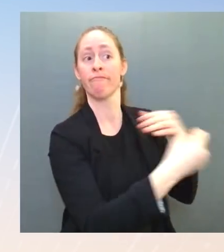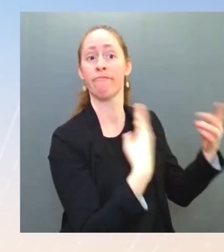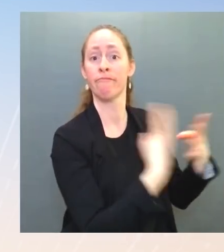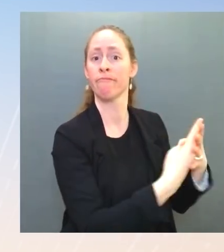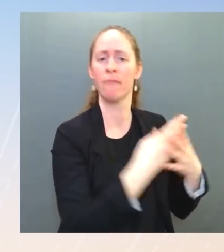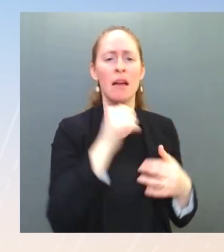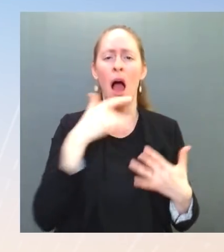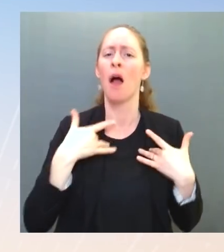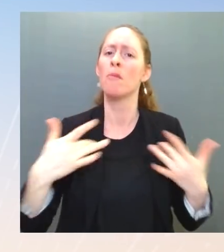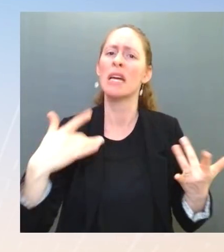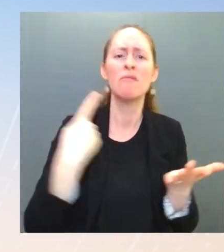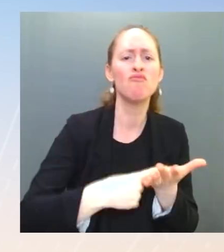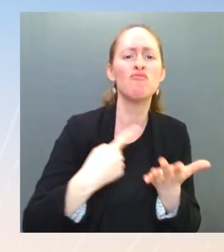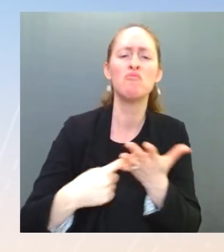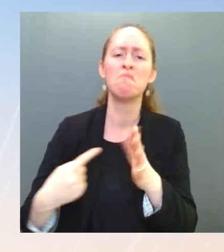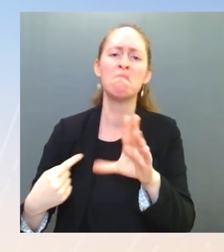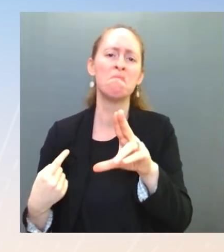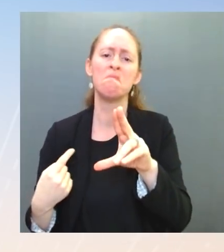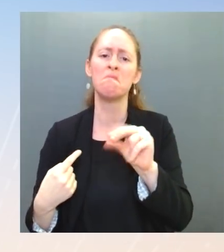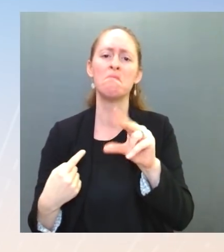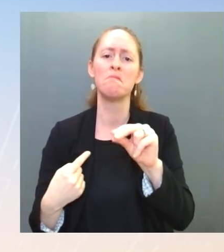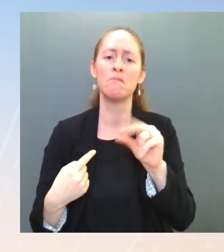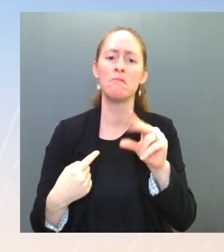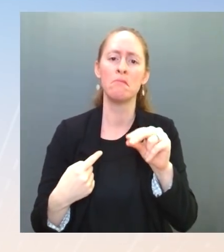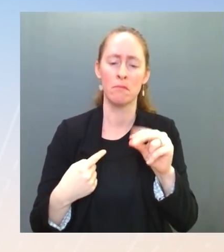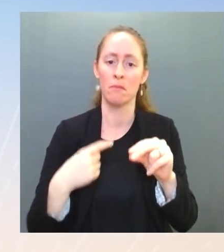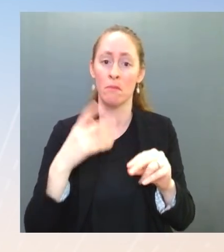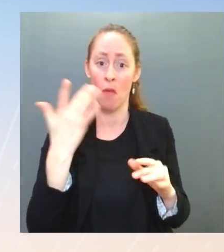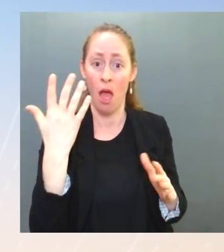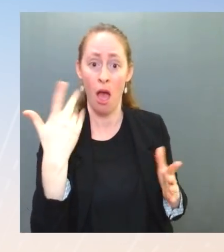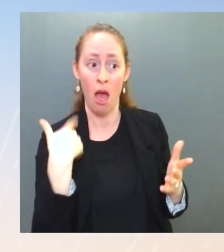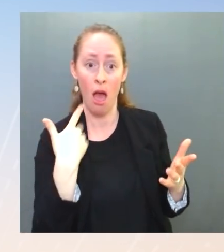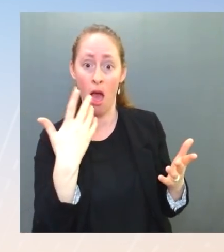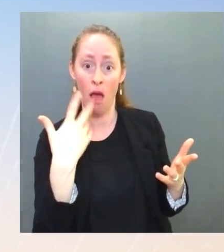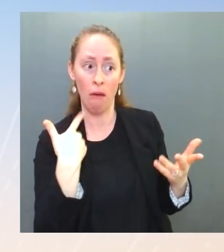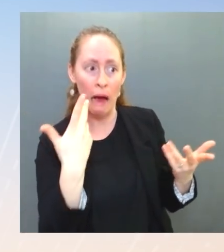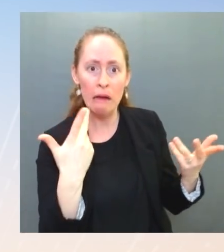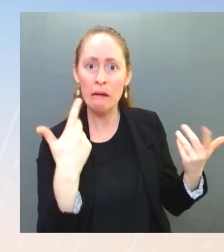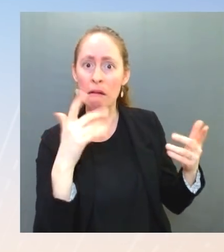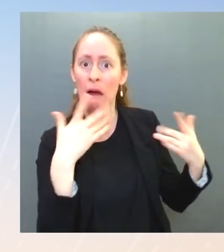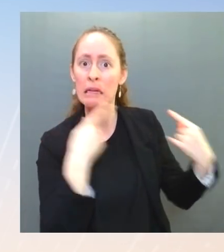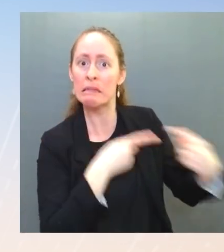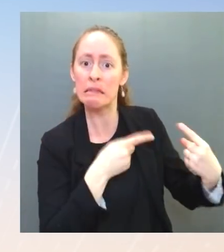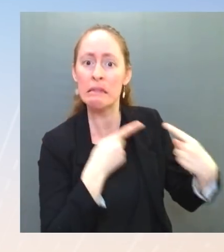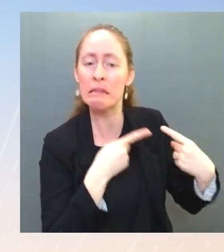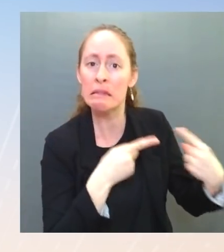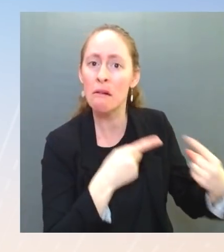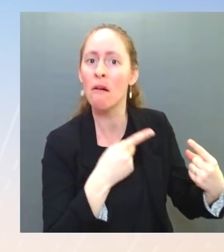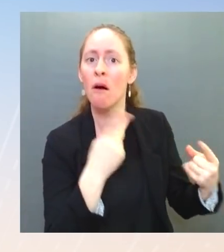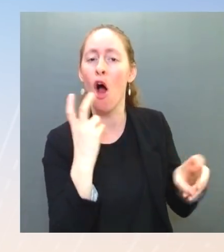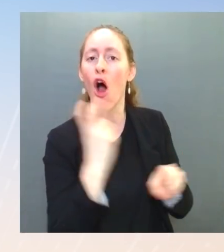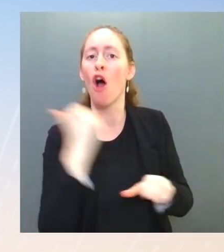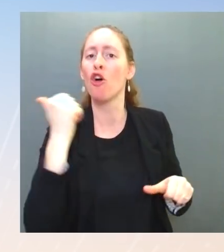But the State Department makes those determinations. They are in closest touch with efforts to bring her home. And that certainly is our objective.